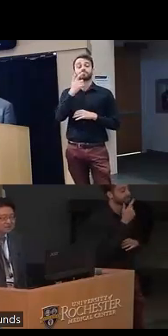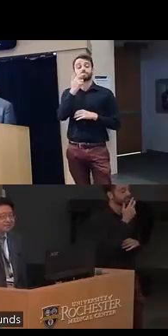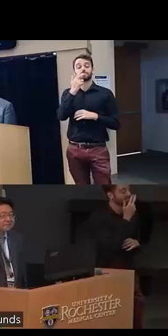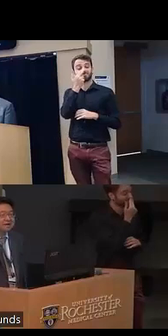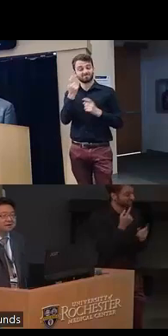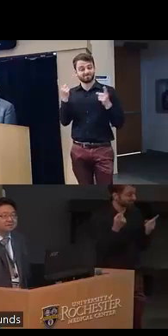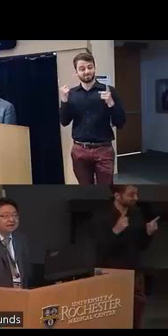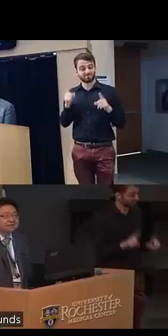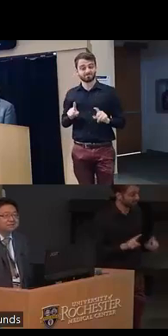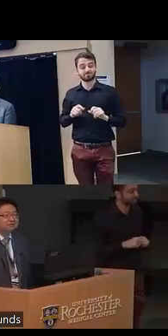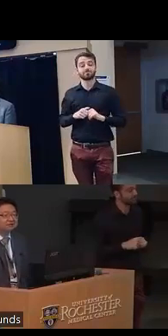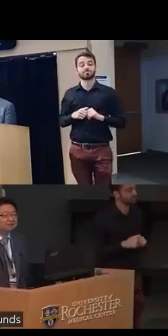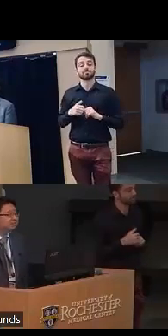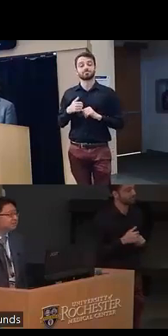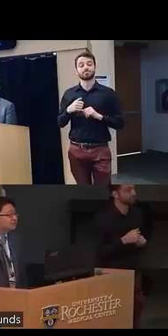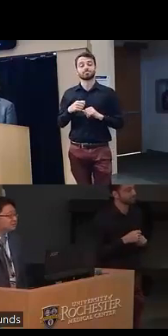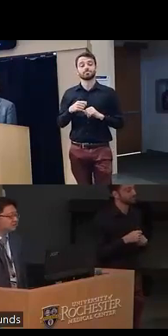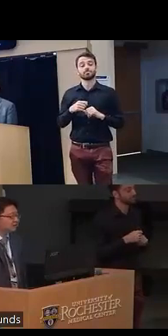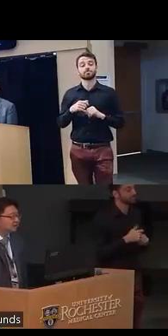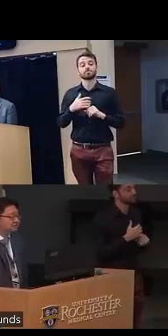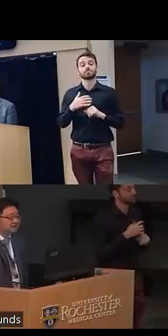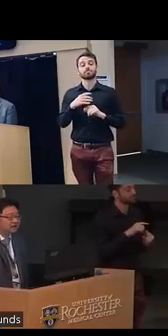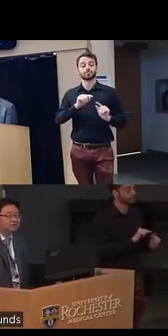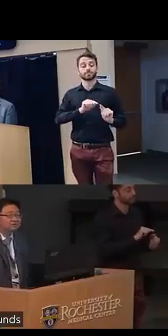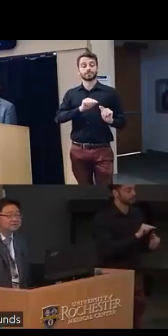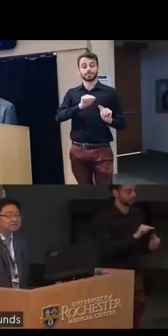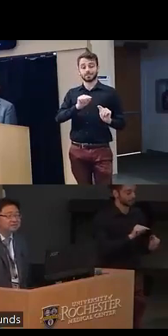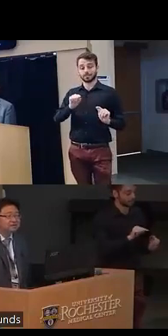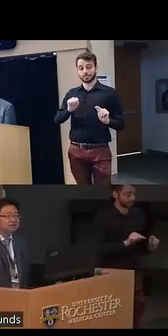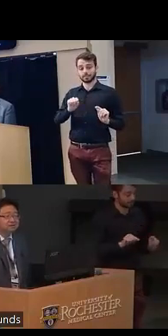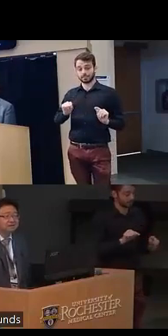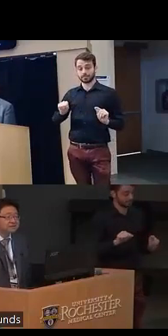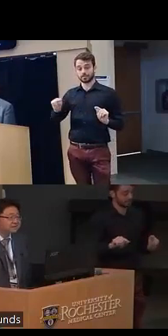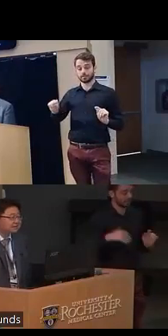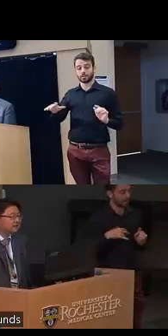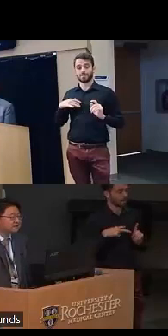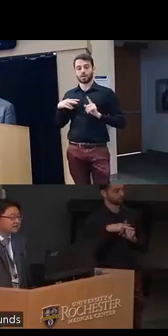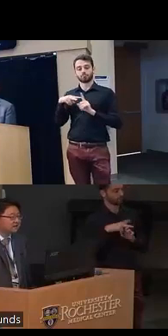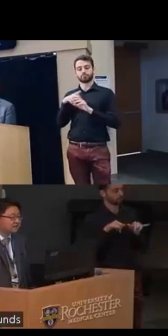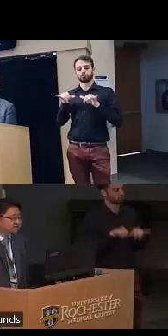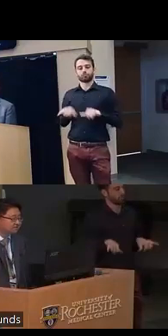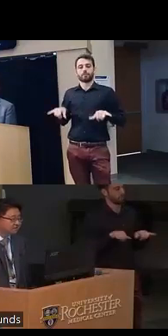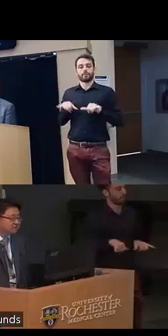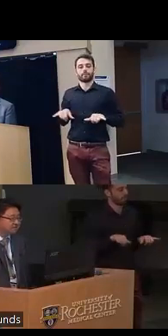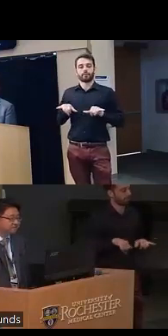go into some kind of balance between in-person Psychiatry visits versus tele Psychiatry visits